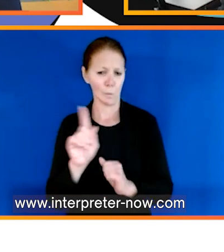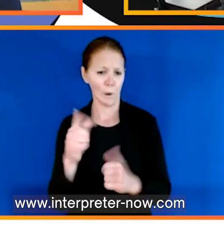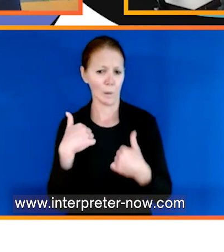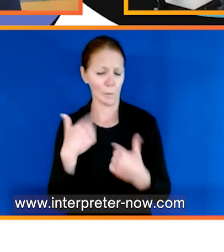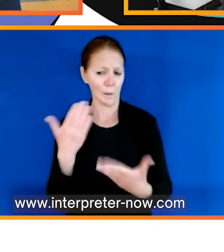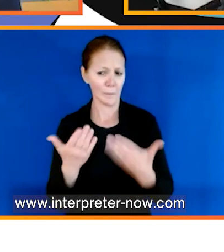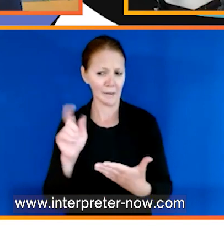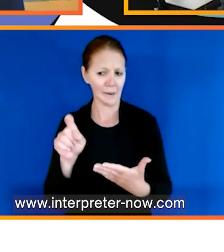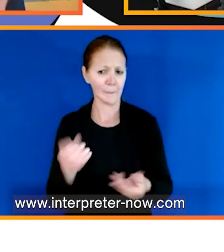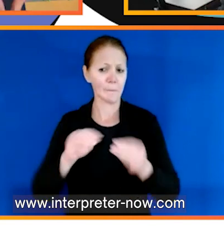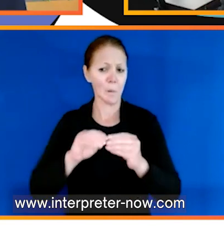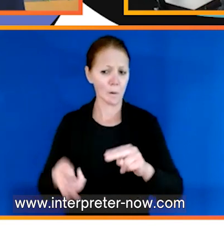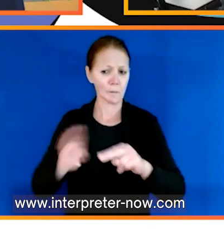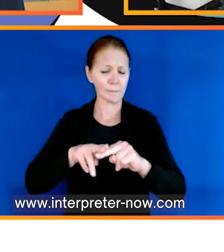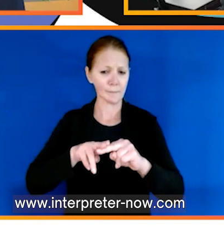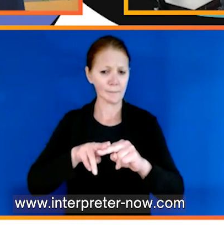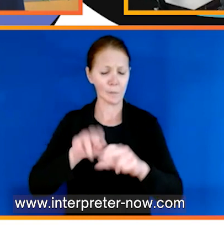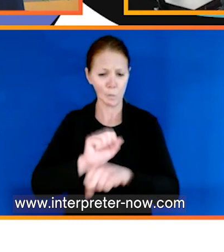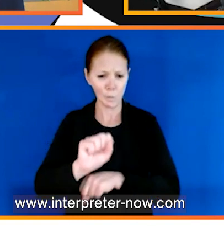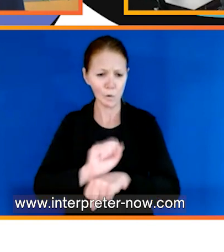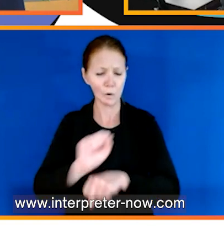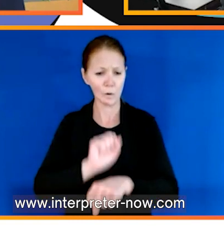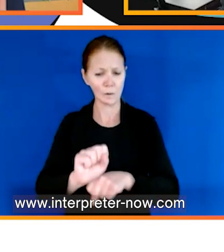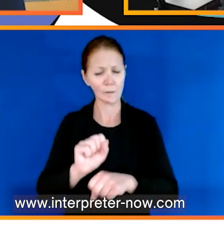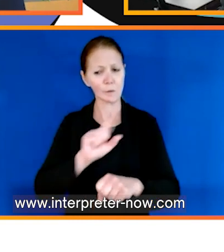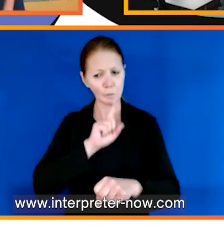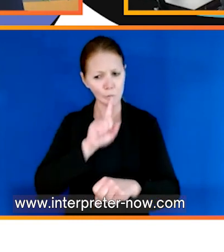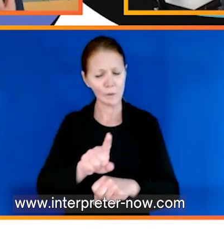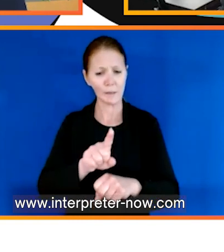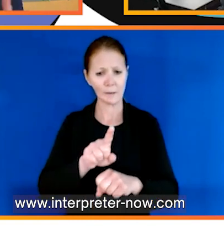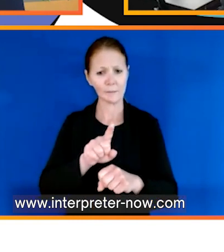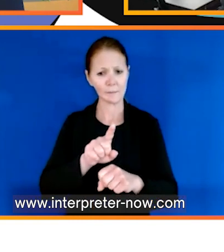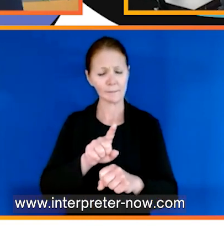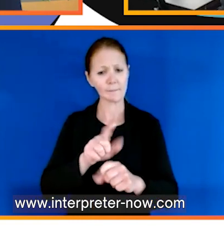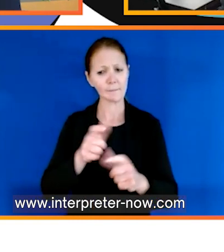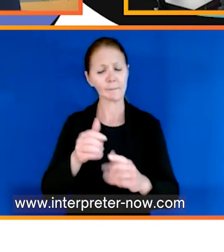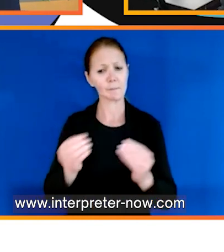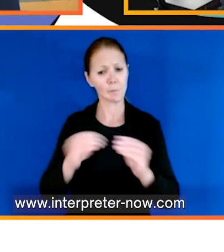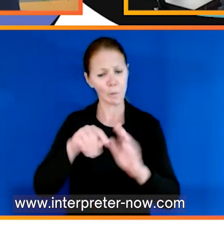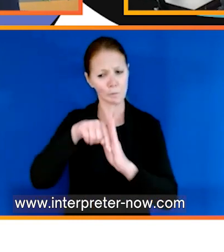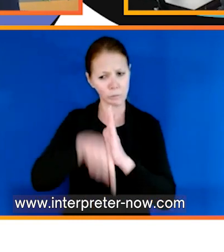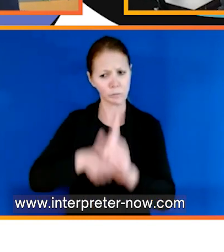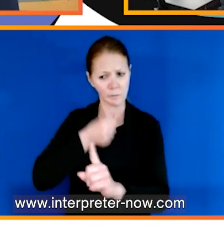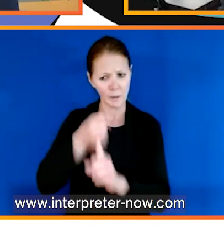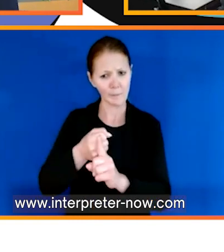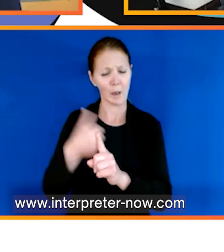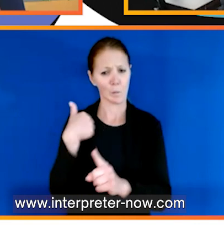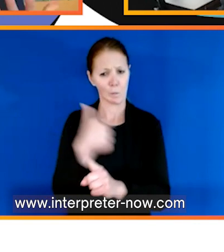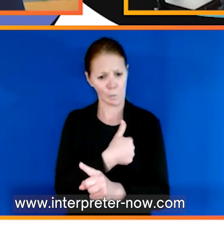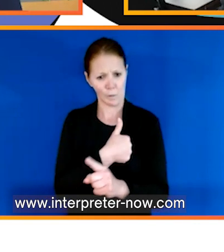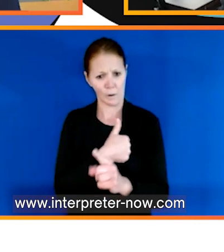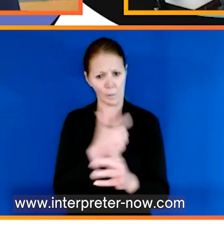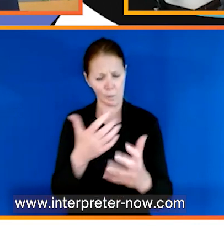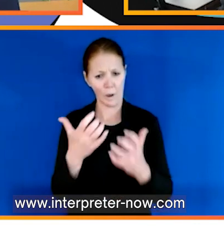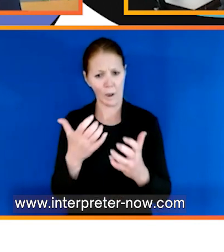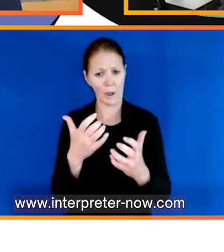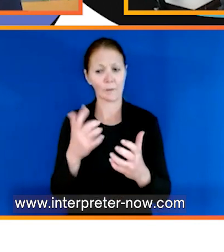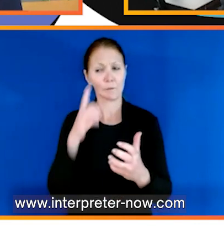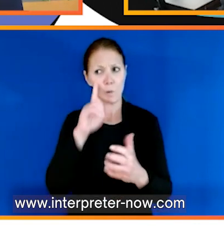where do we still need more work to really deepen the impact that we can have, as industries,